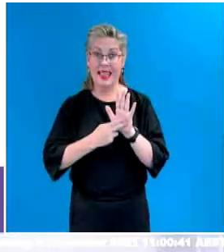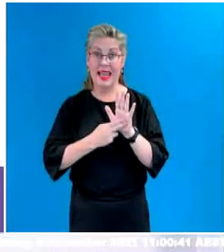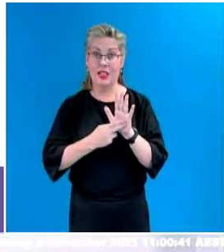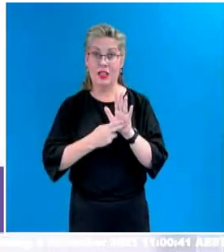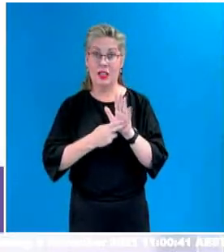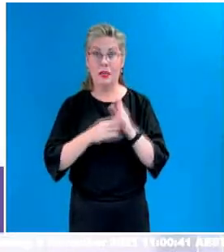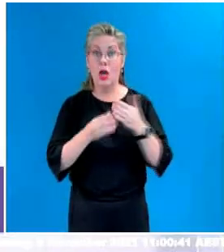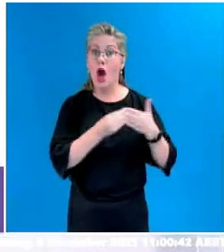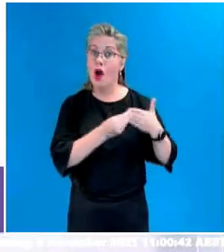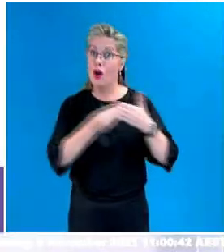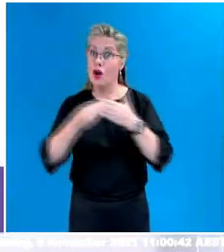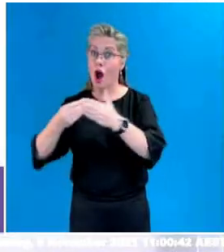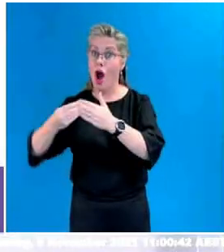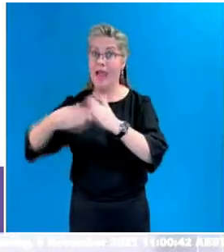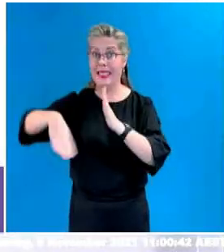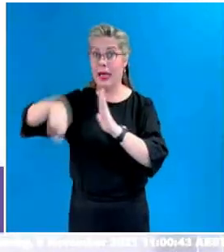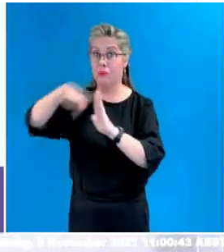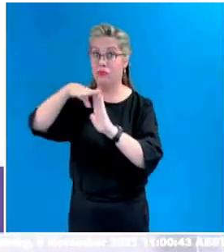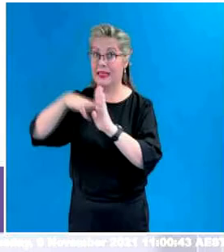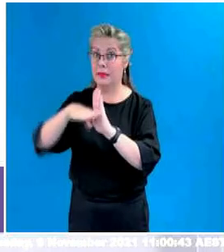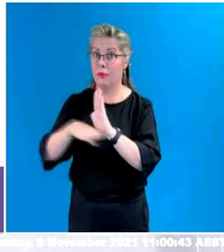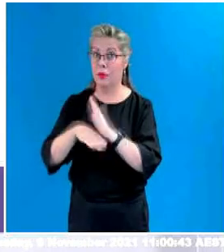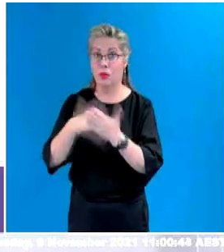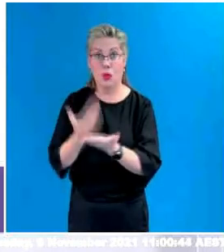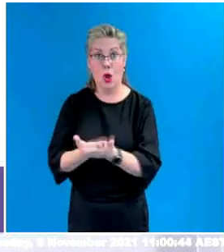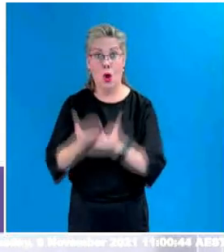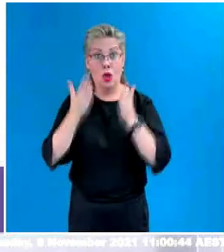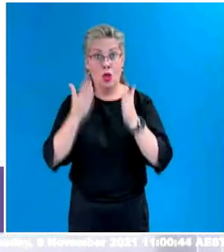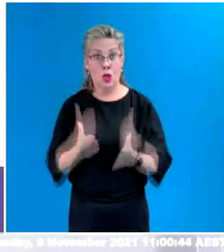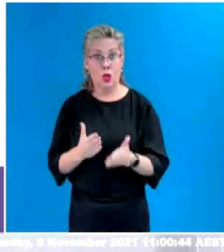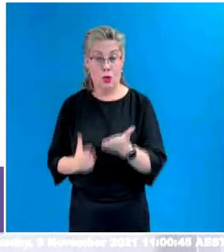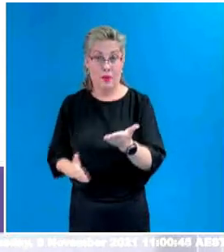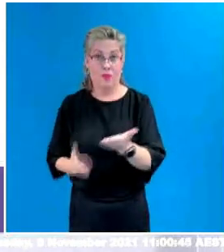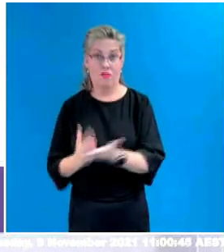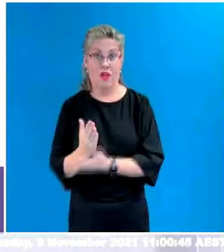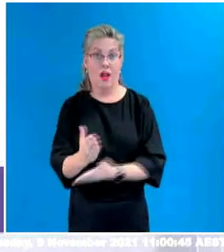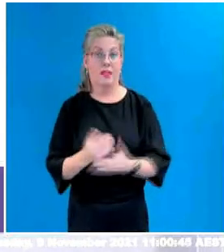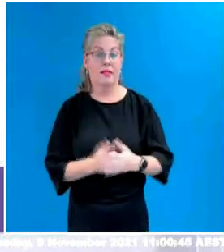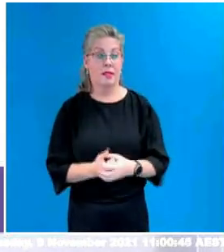They are described as the authoritative global standard of outlining the